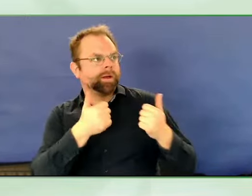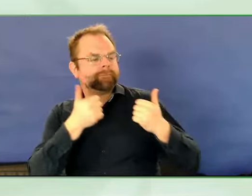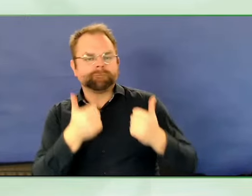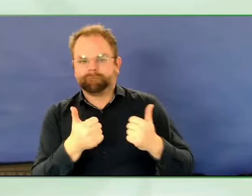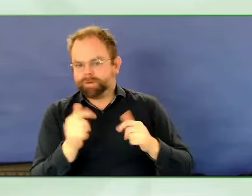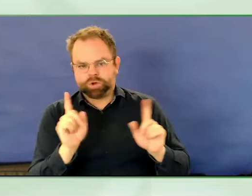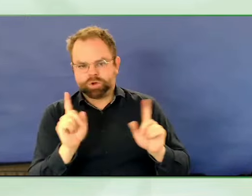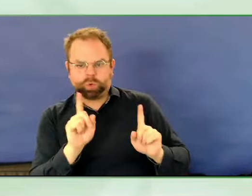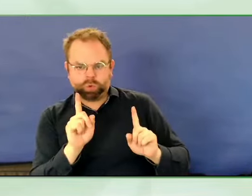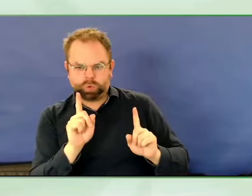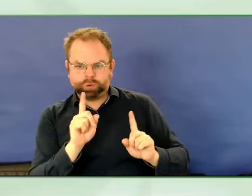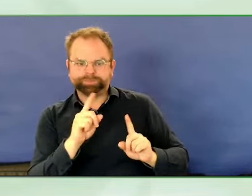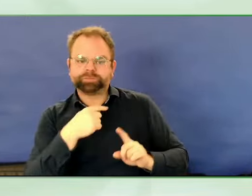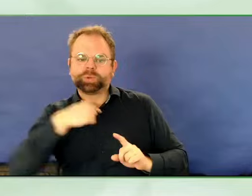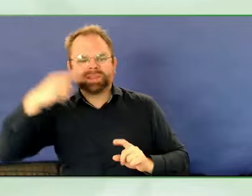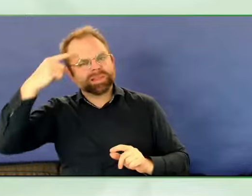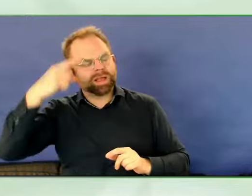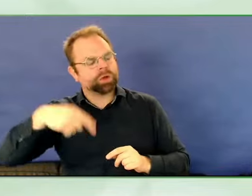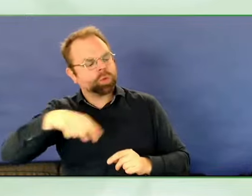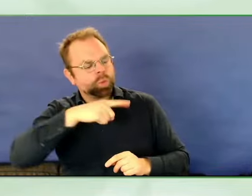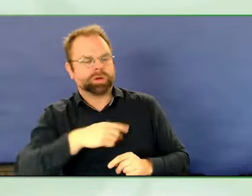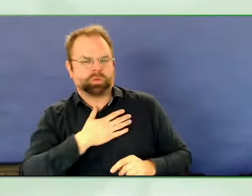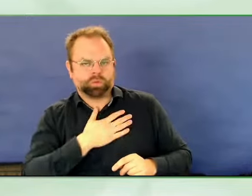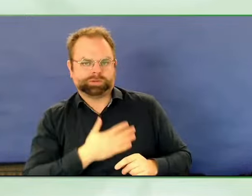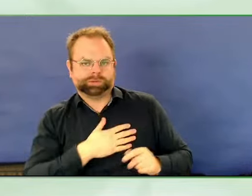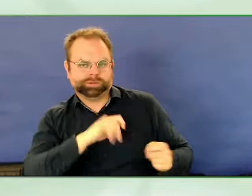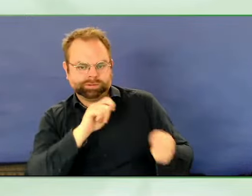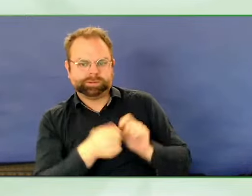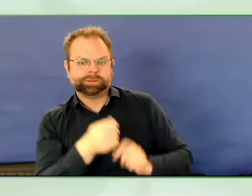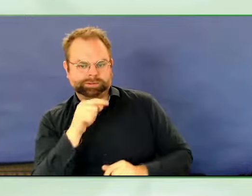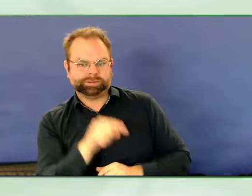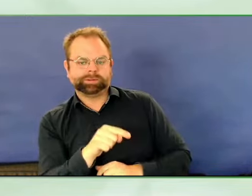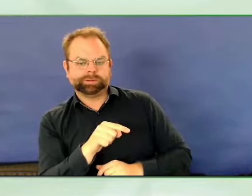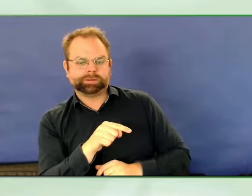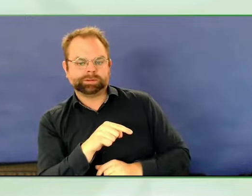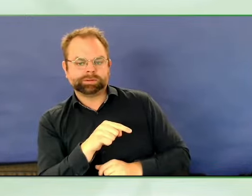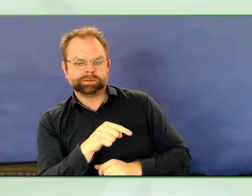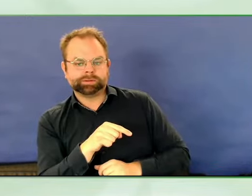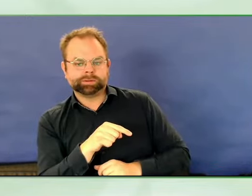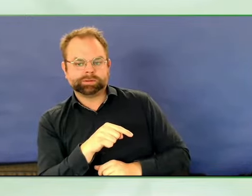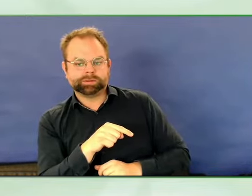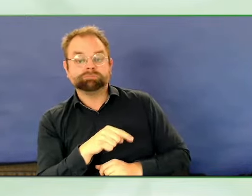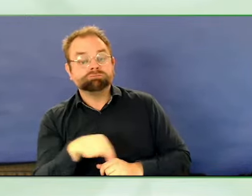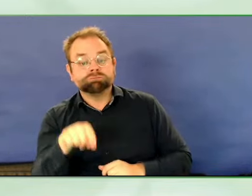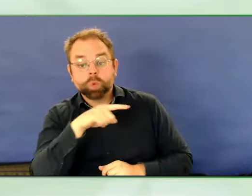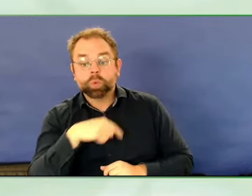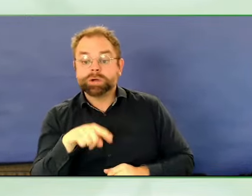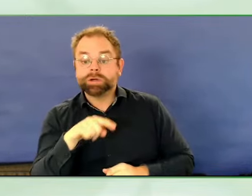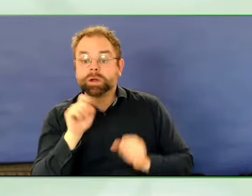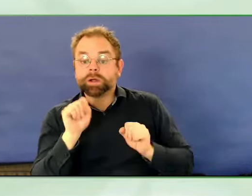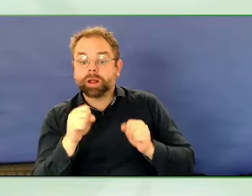the fashion label and I think you in the audience talked about this yesterday.